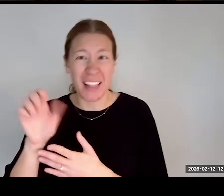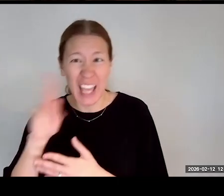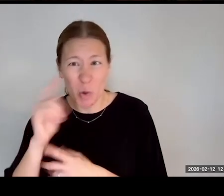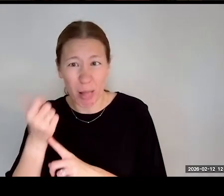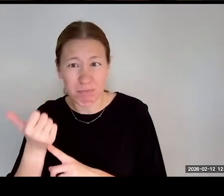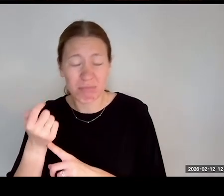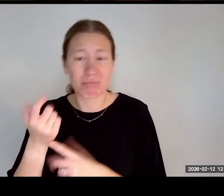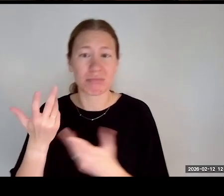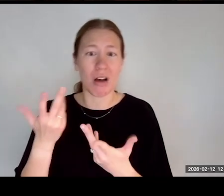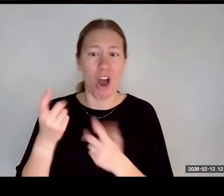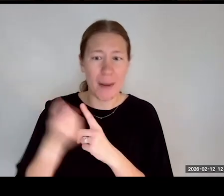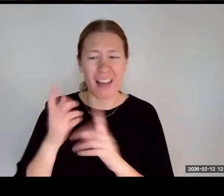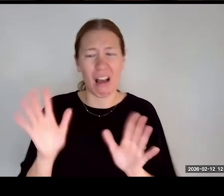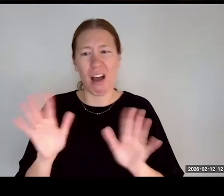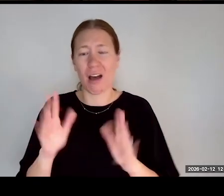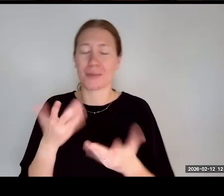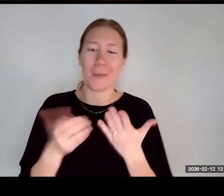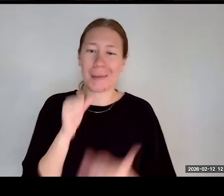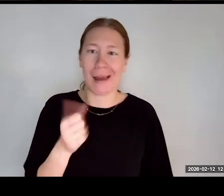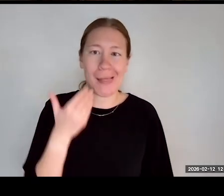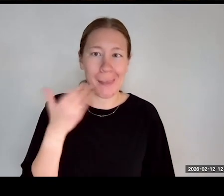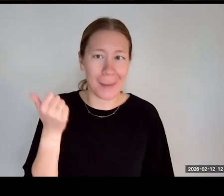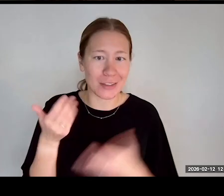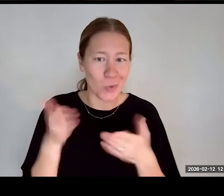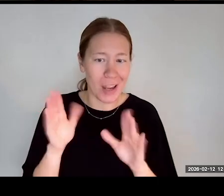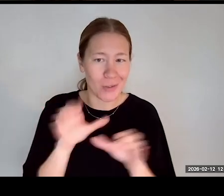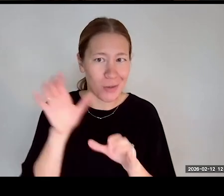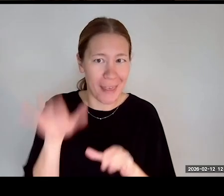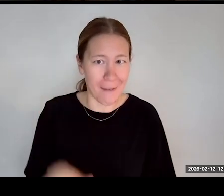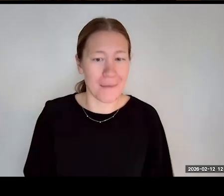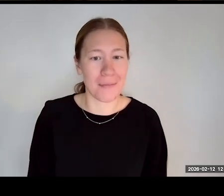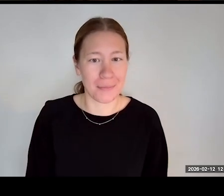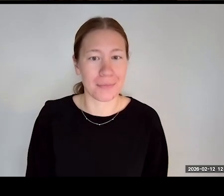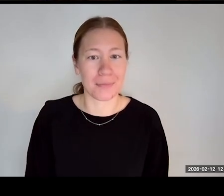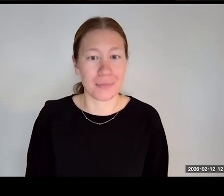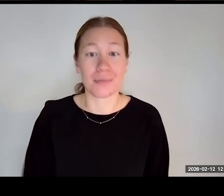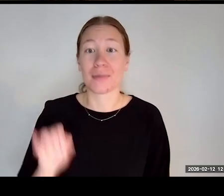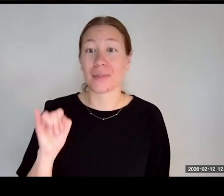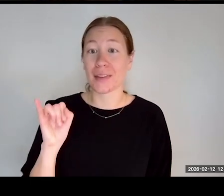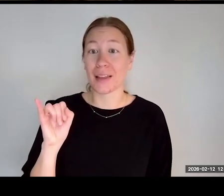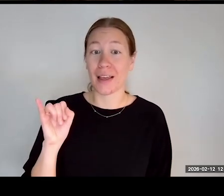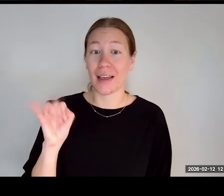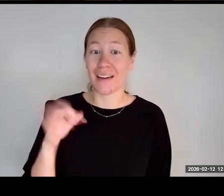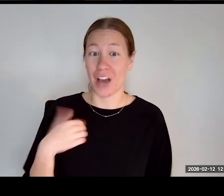And so this isn't the best way to to do this. And if I want to edit my text,